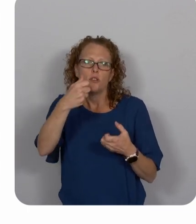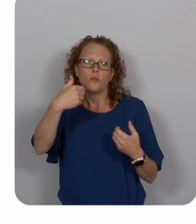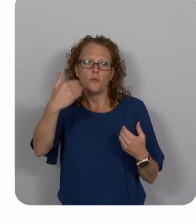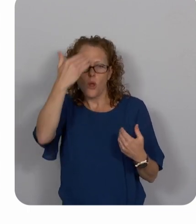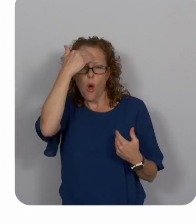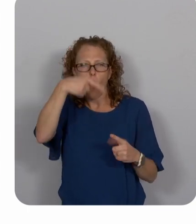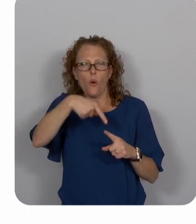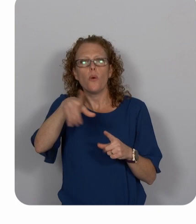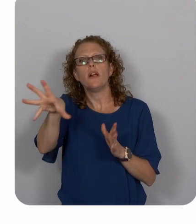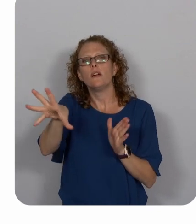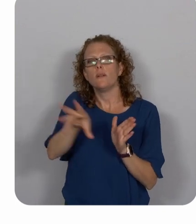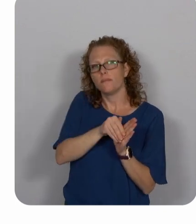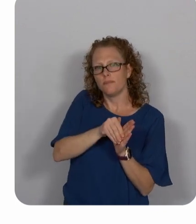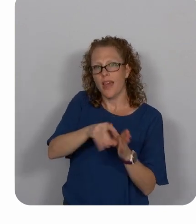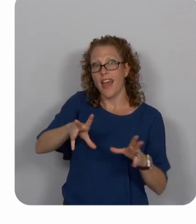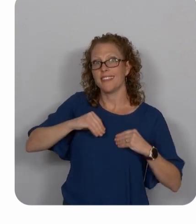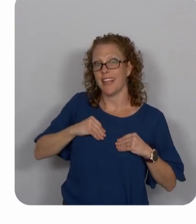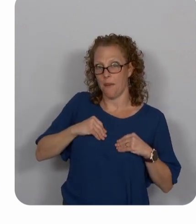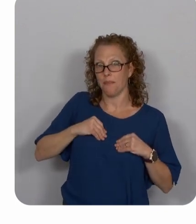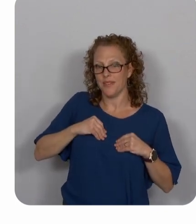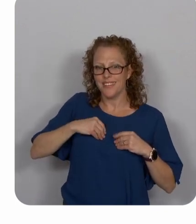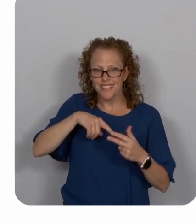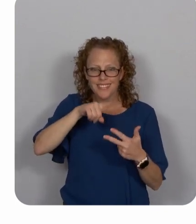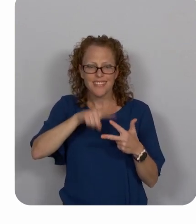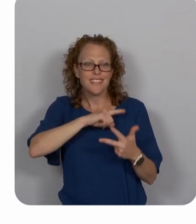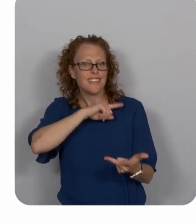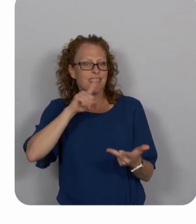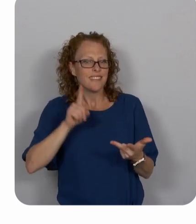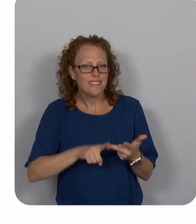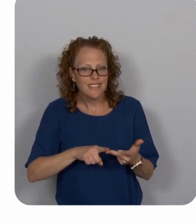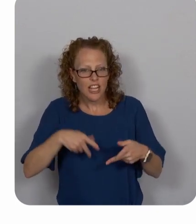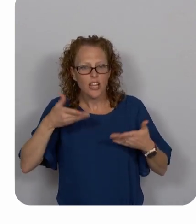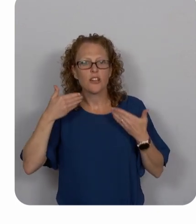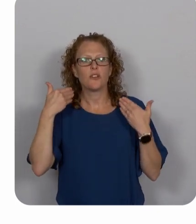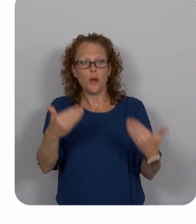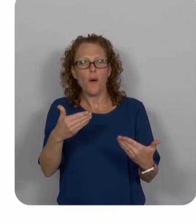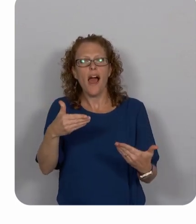And three. Enable receiving from your surface, the terrain she’s standing on.